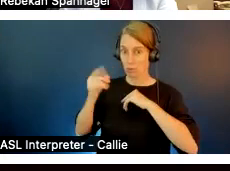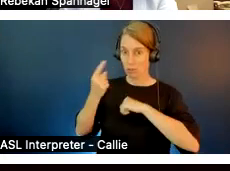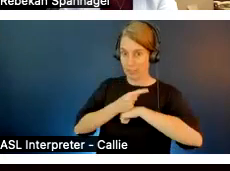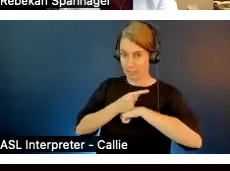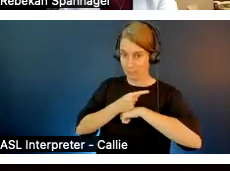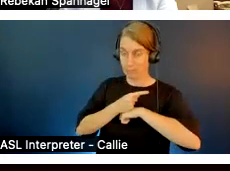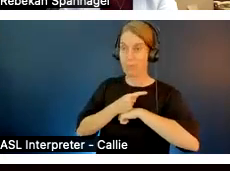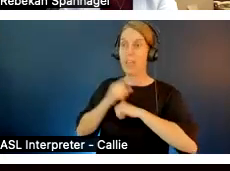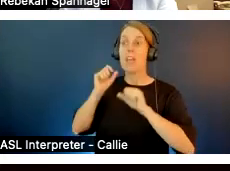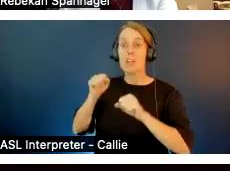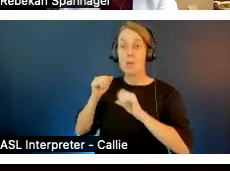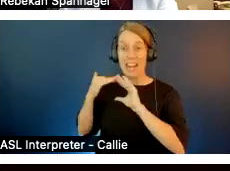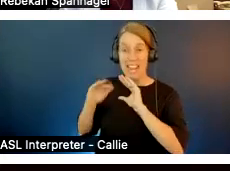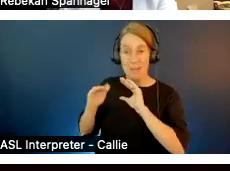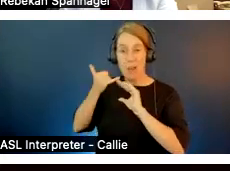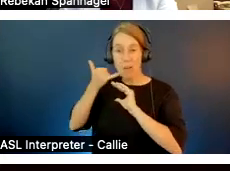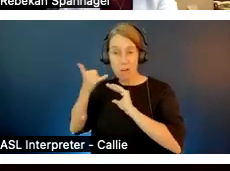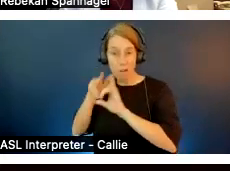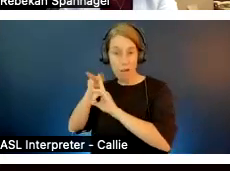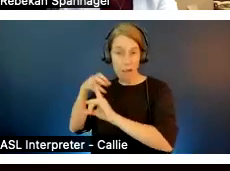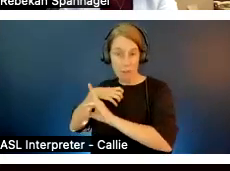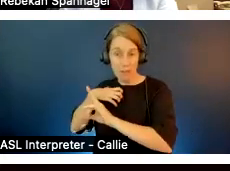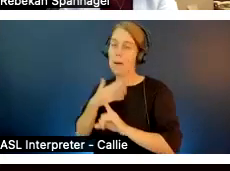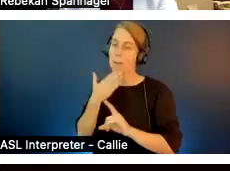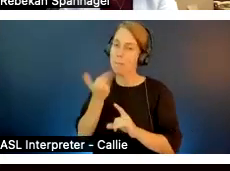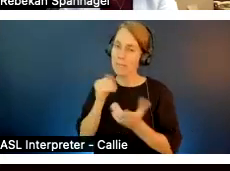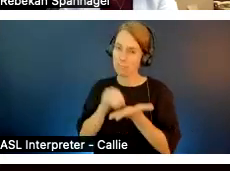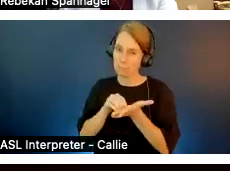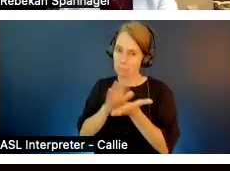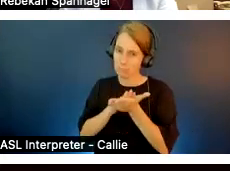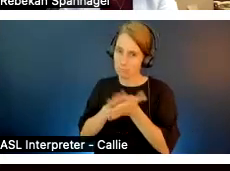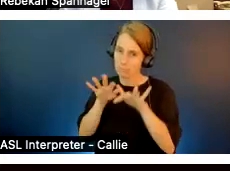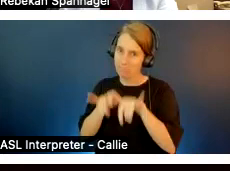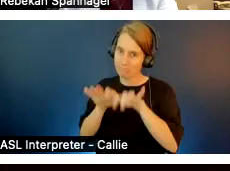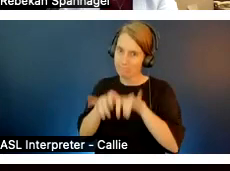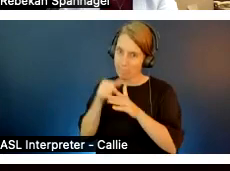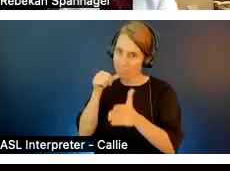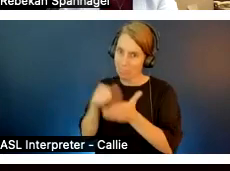email but you want to have the basis of the appeal what you're appealing and why you're appealing